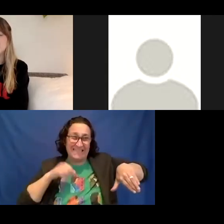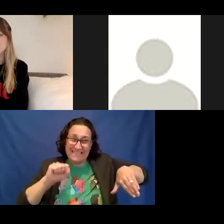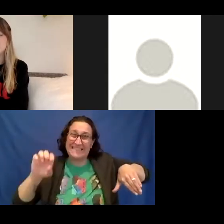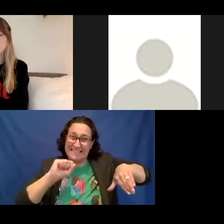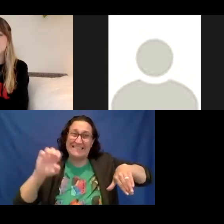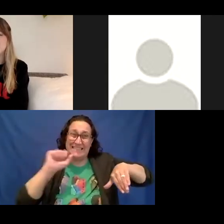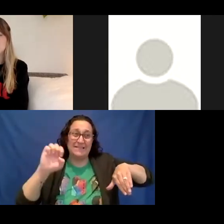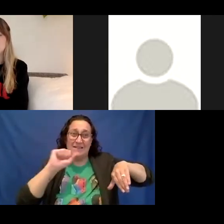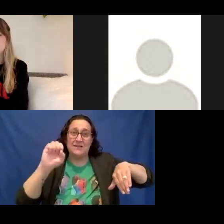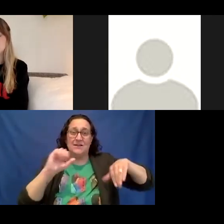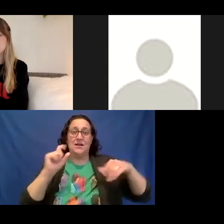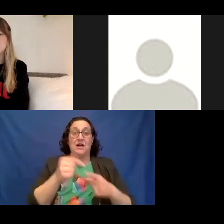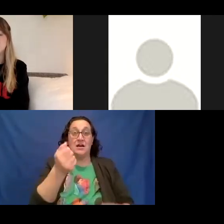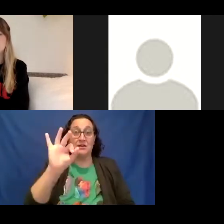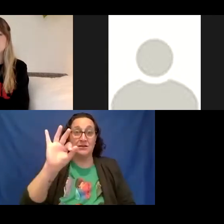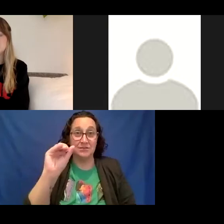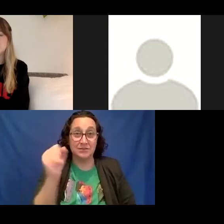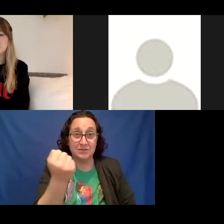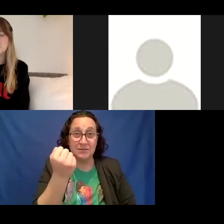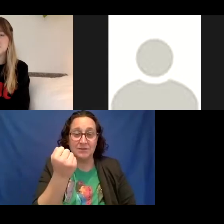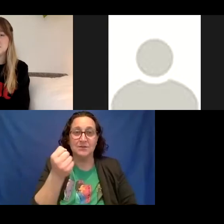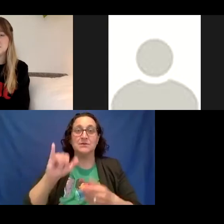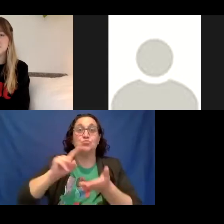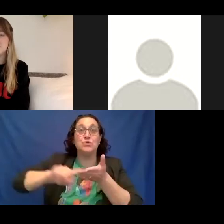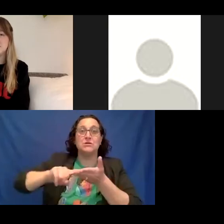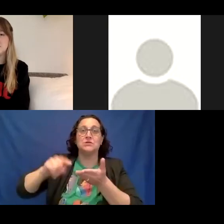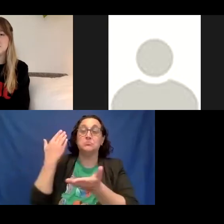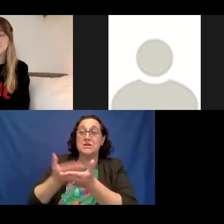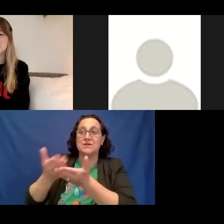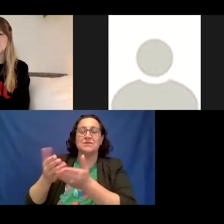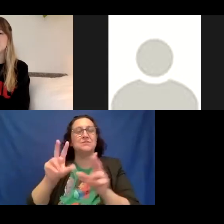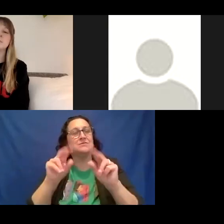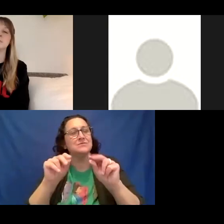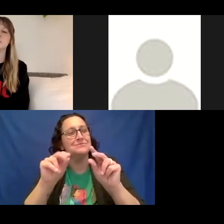these invented sign systems and struggling through them because they weren't given access